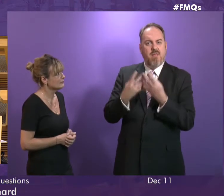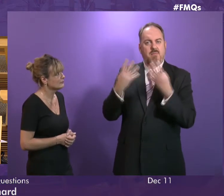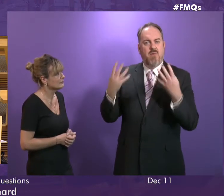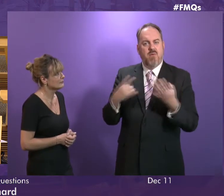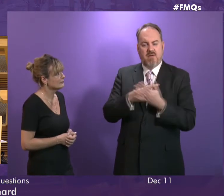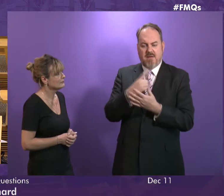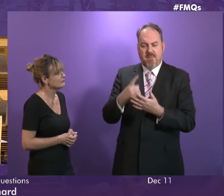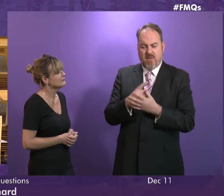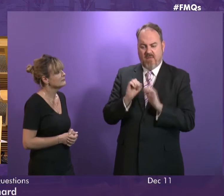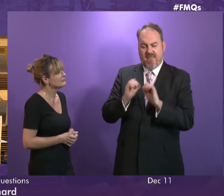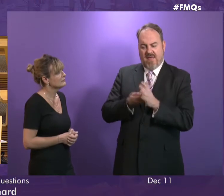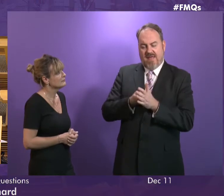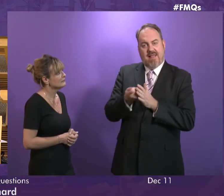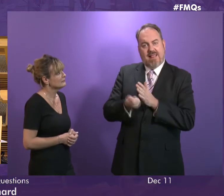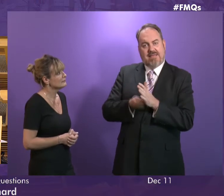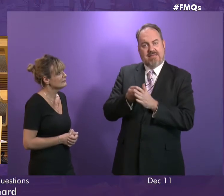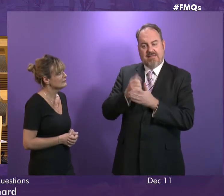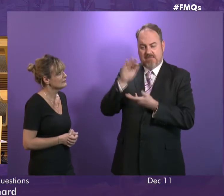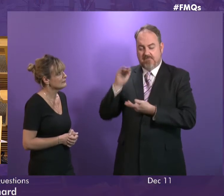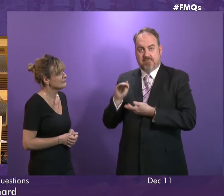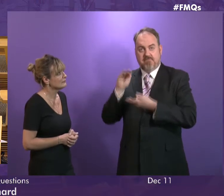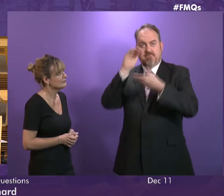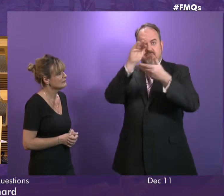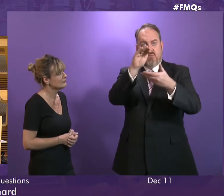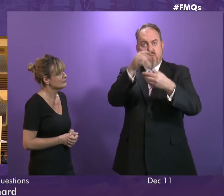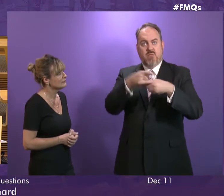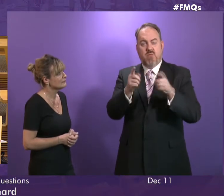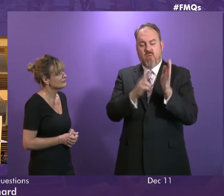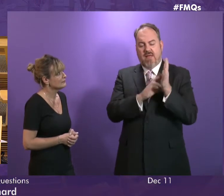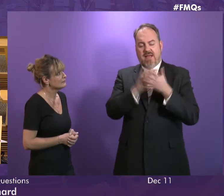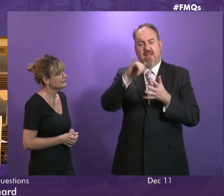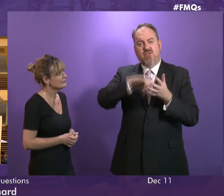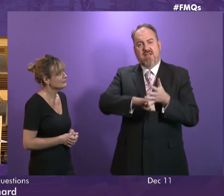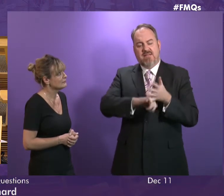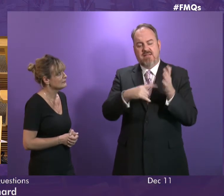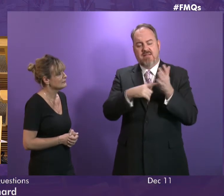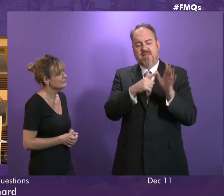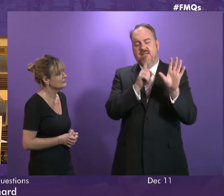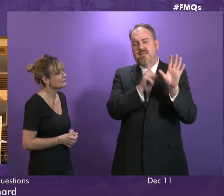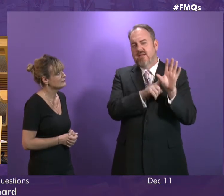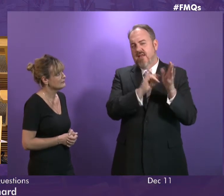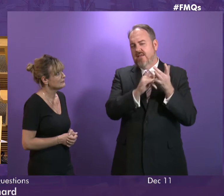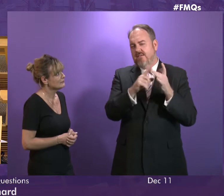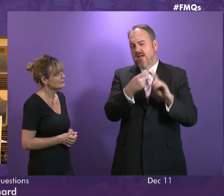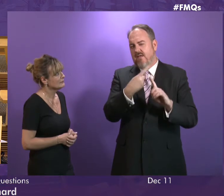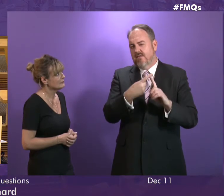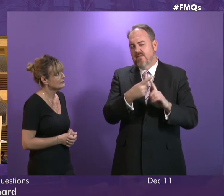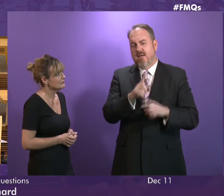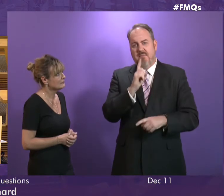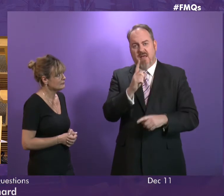of their lease to NHS Tayside. Even though the health board started to run services from